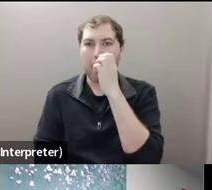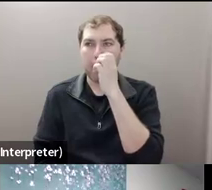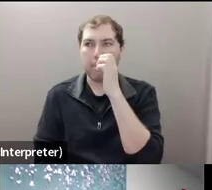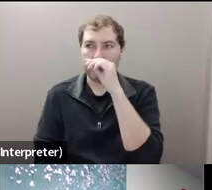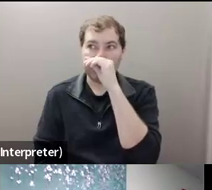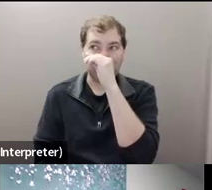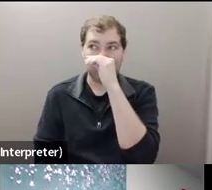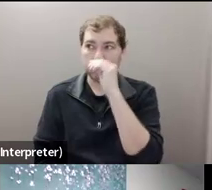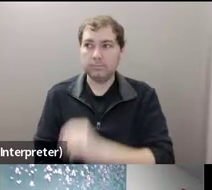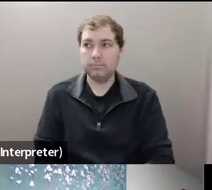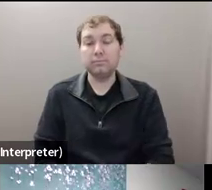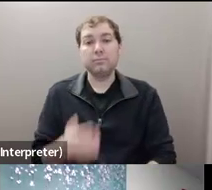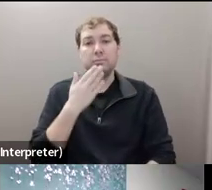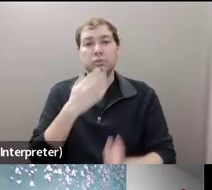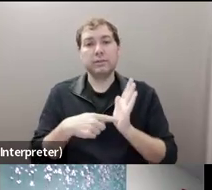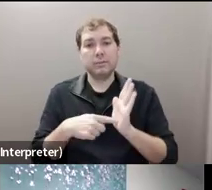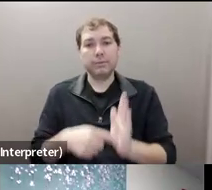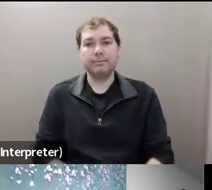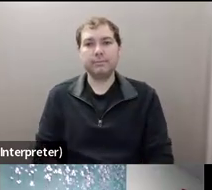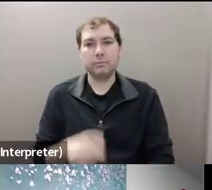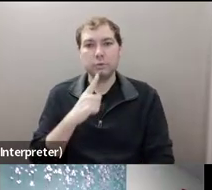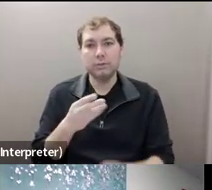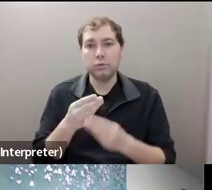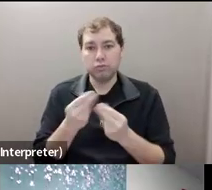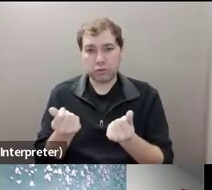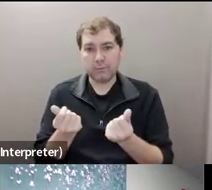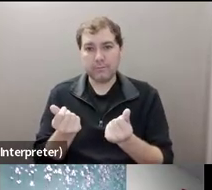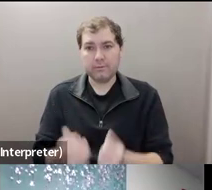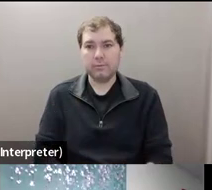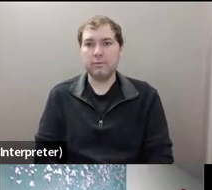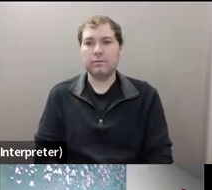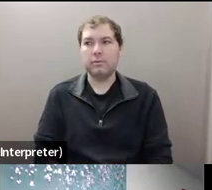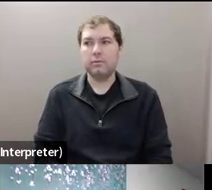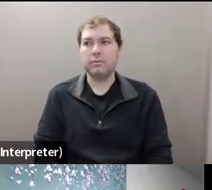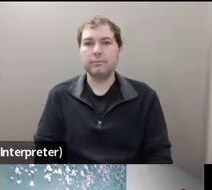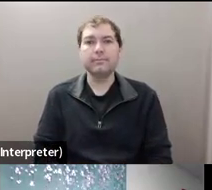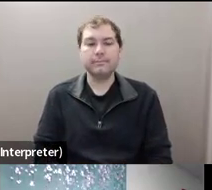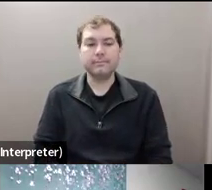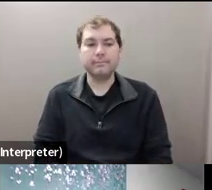Rebecca - APRIL: Well, that's a great example. Did you say that it was resolved. Rebecca - APRIL: Guest? Rebecca - APRIL: Yes.